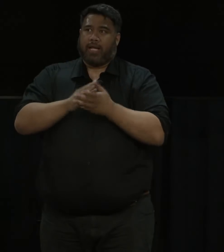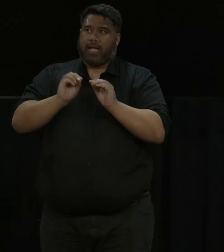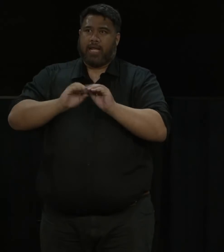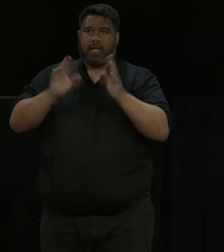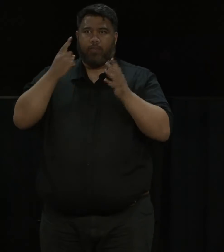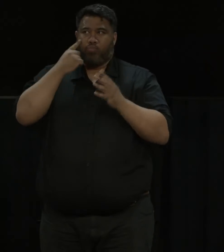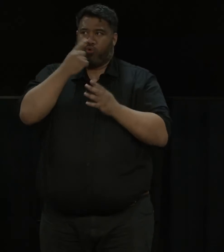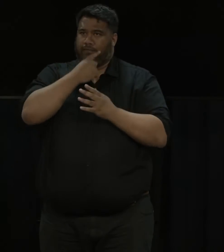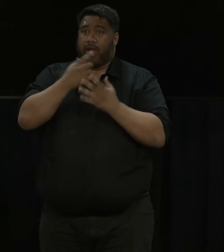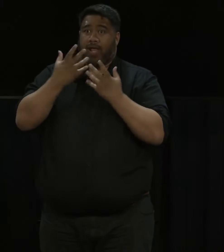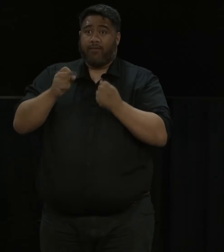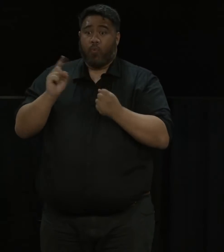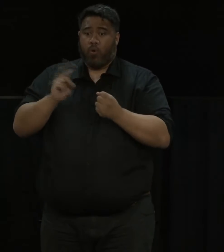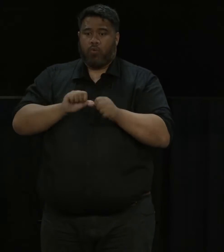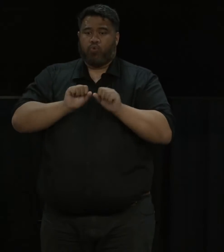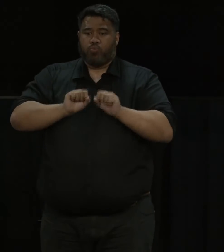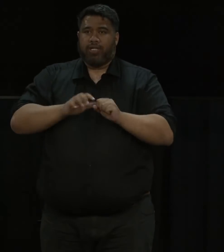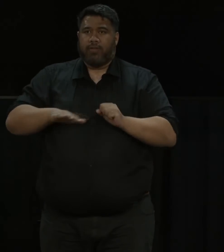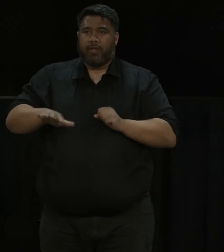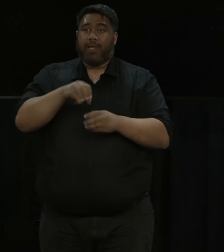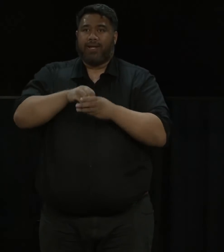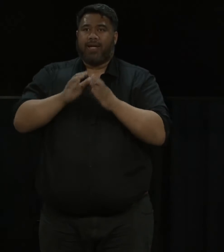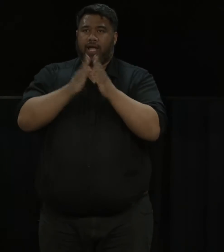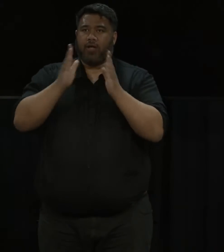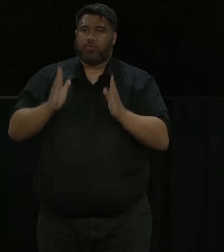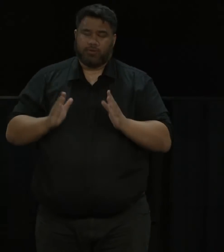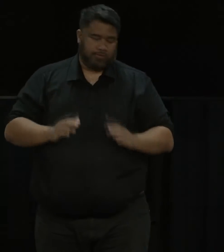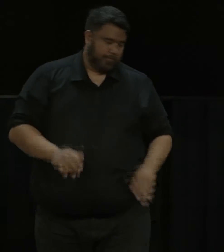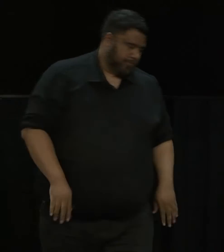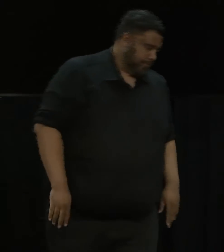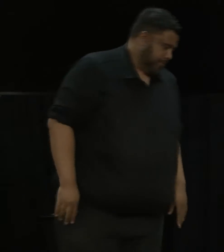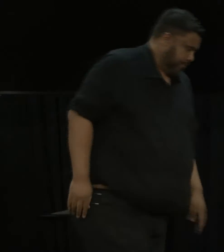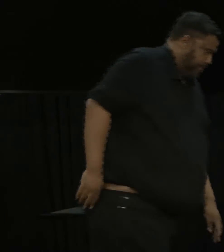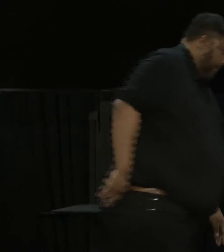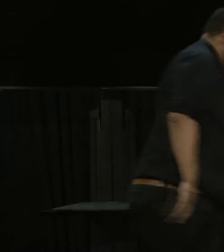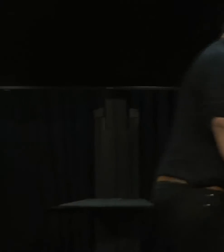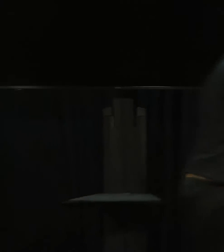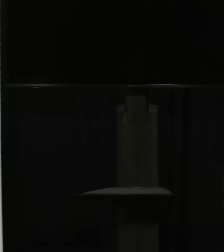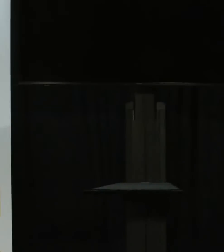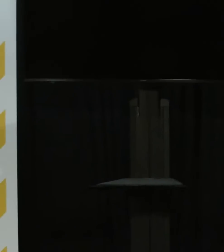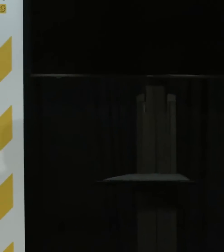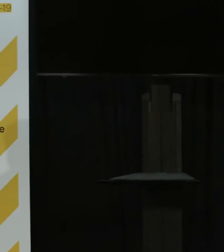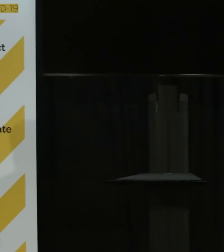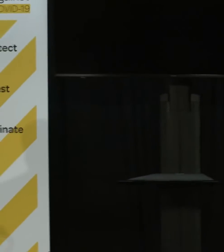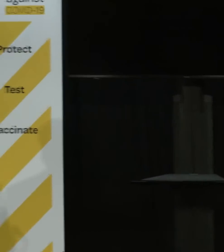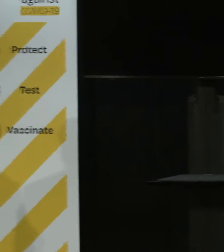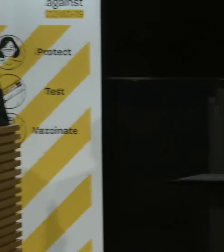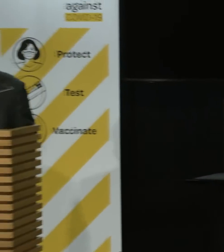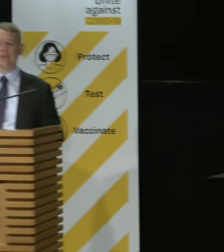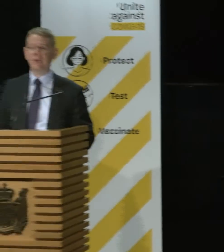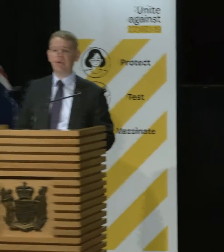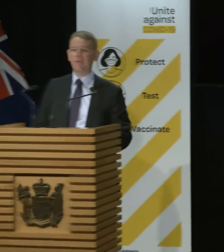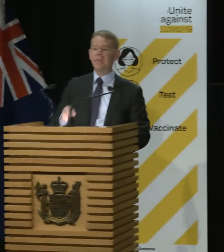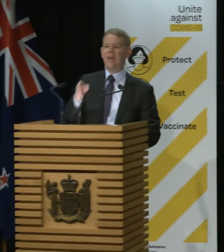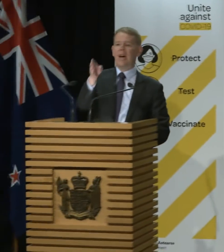ages is for adults to be vaccinated$$JOIN.